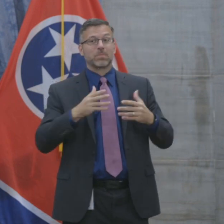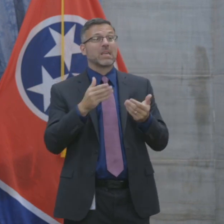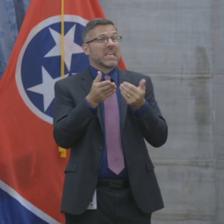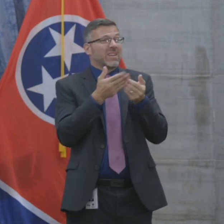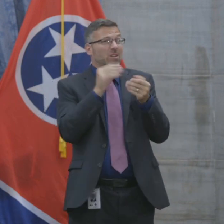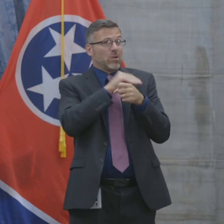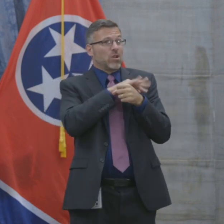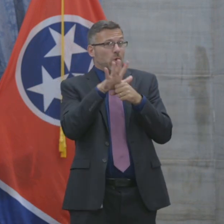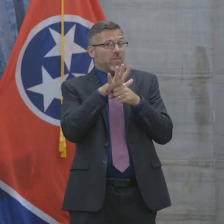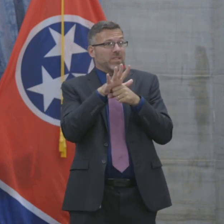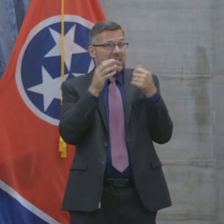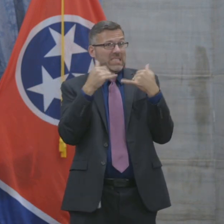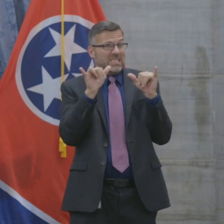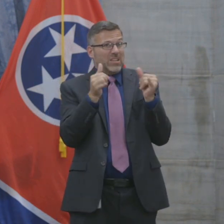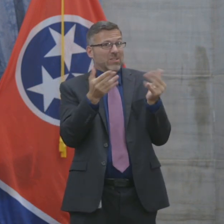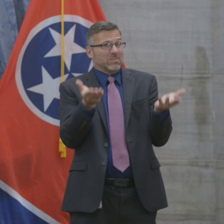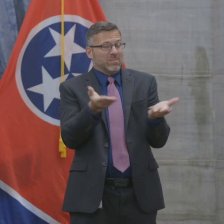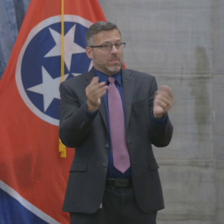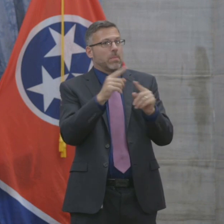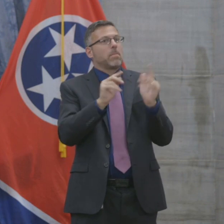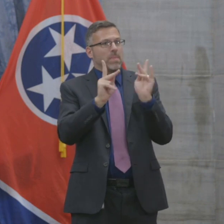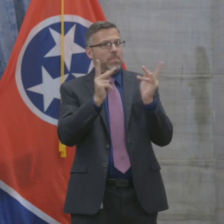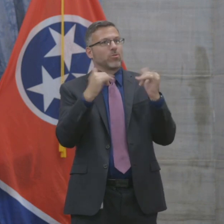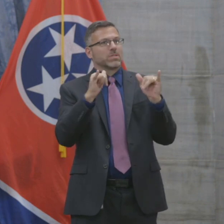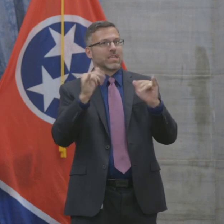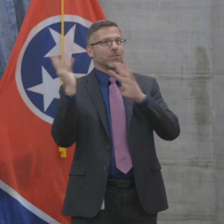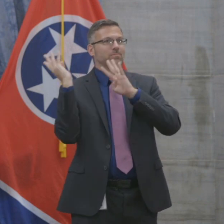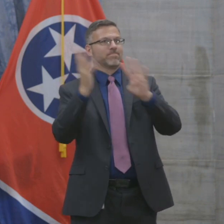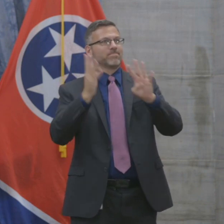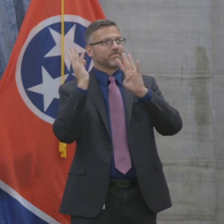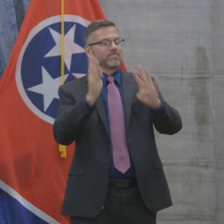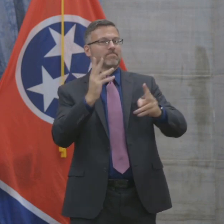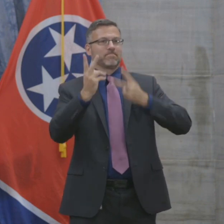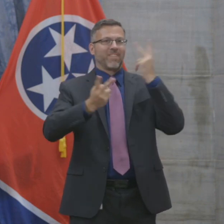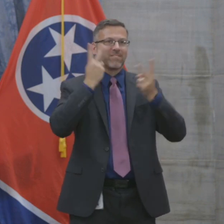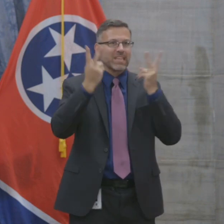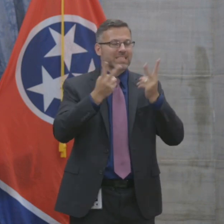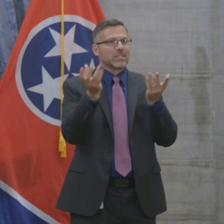apart. Do the things that individually will contribute to